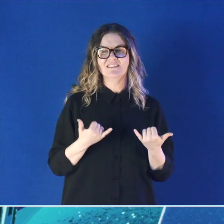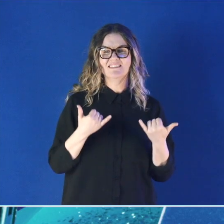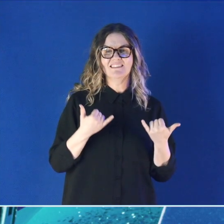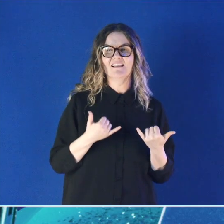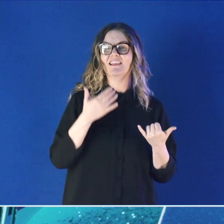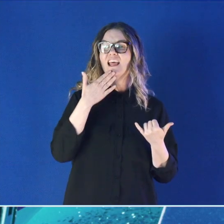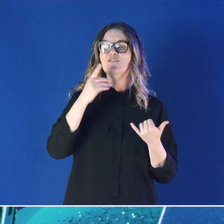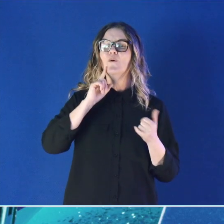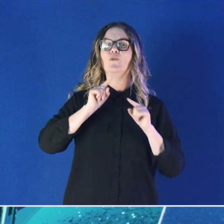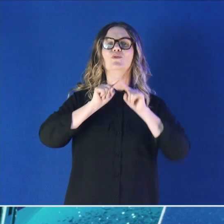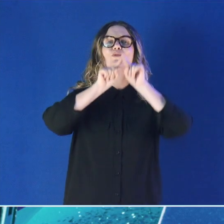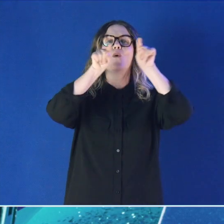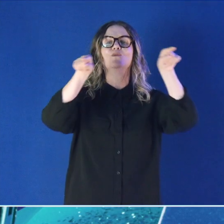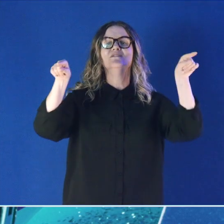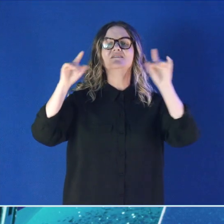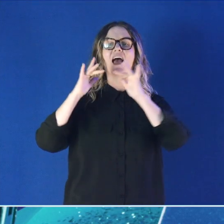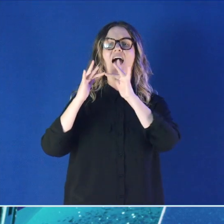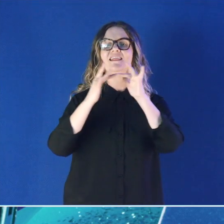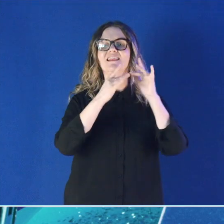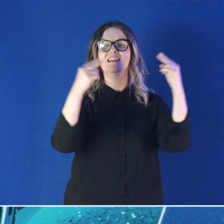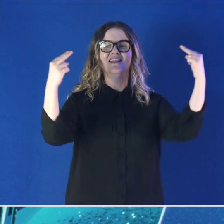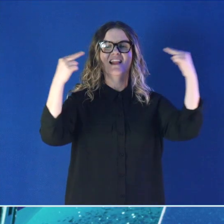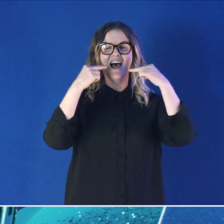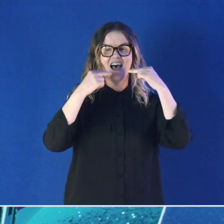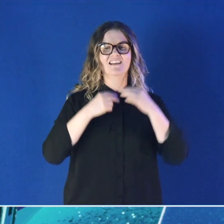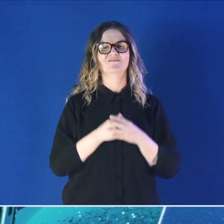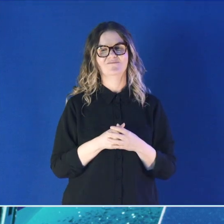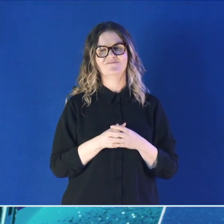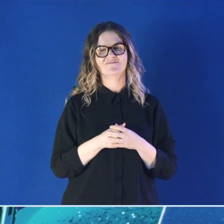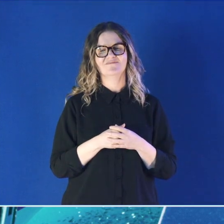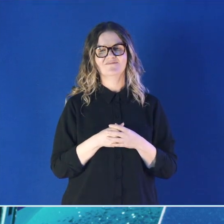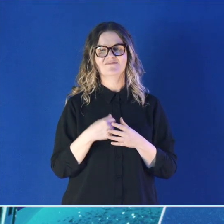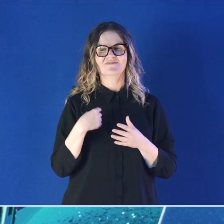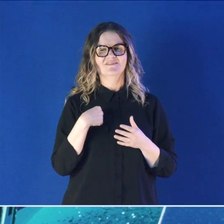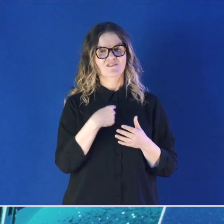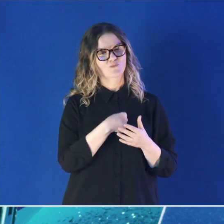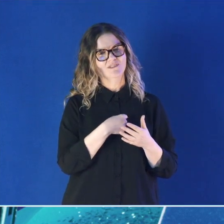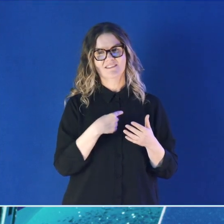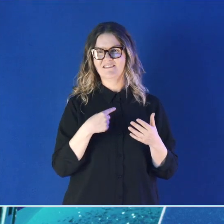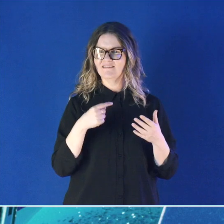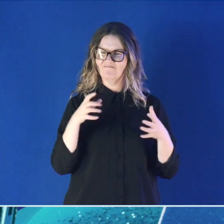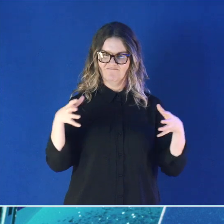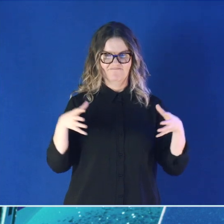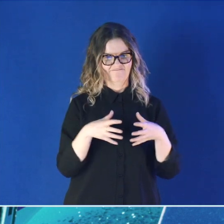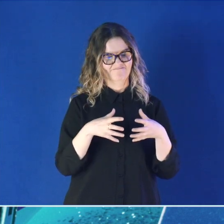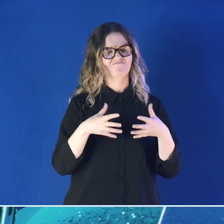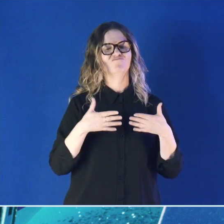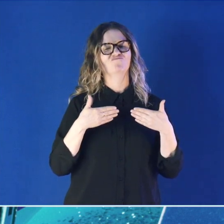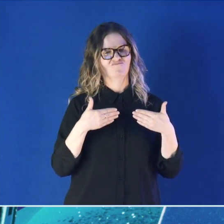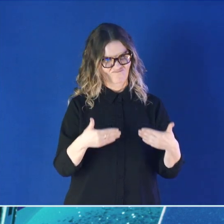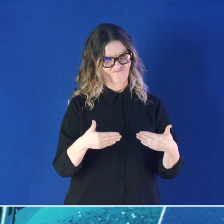Remember that we move forward when we all move together. Enjoy the summit. Have an amazing Ability Summit.